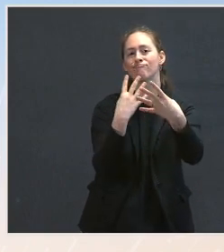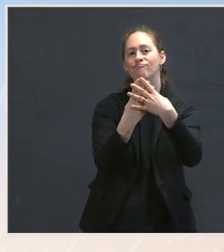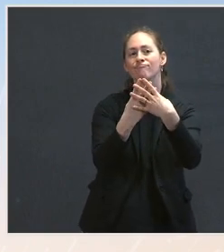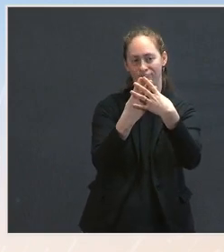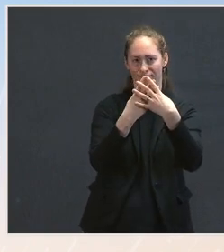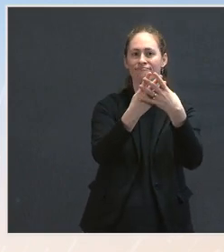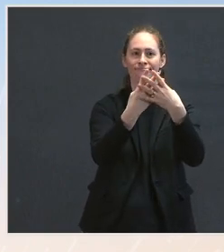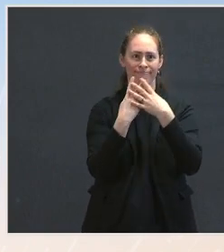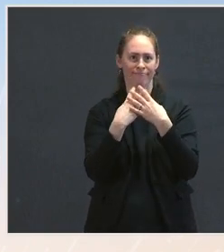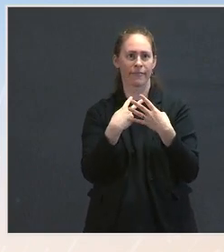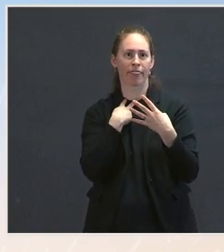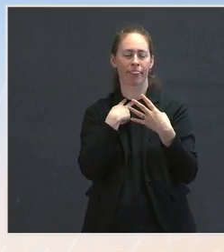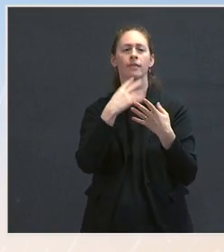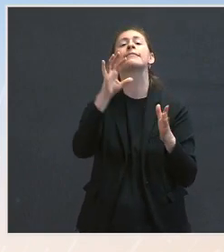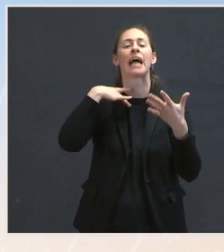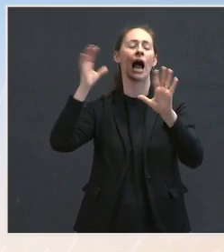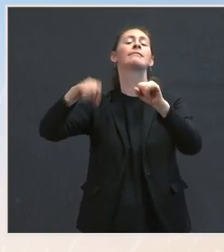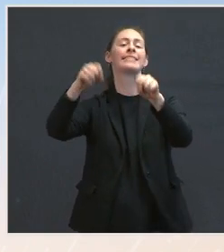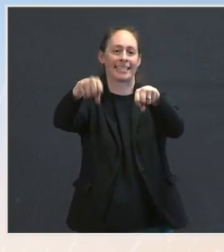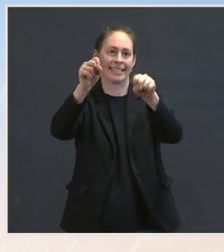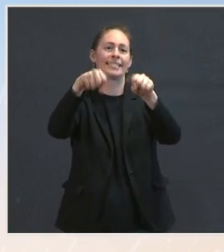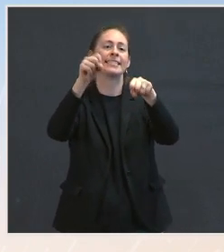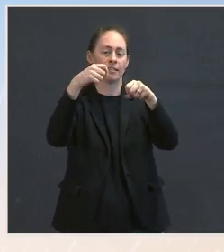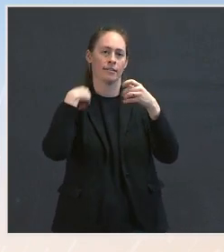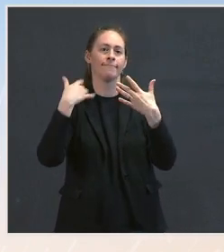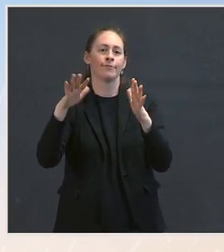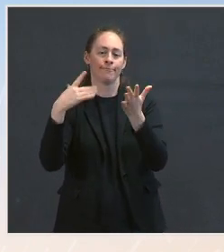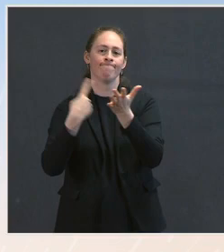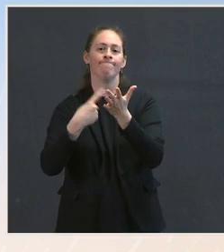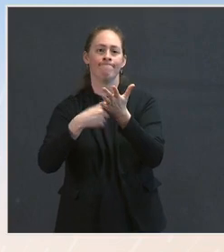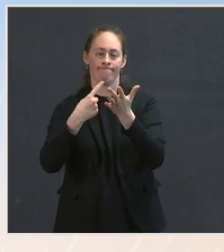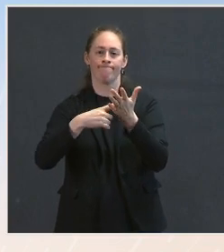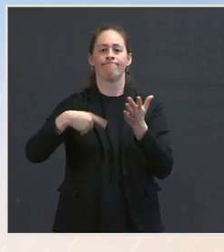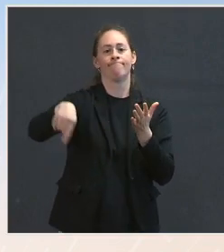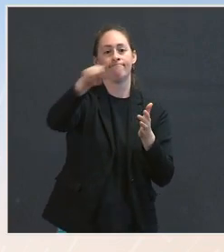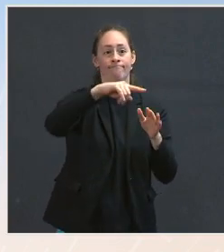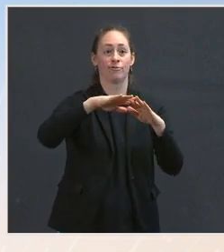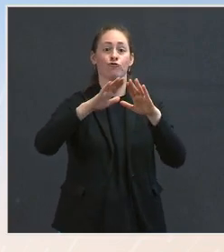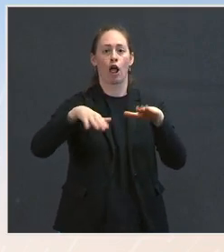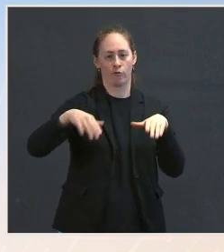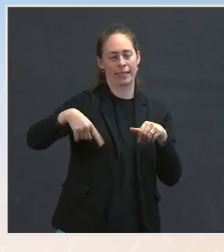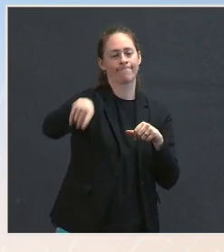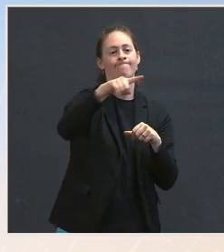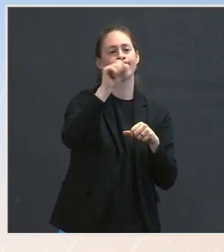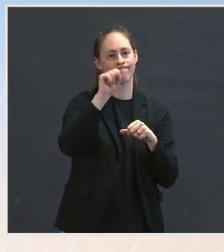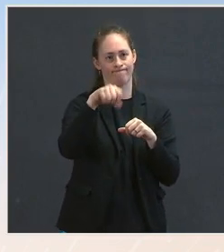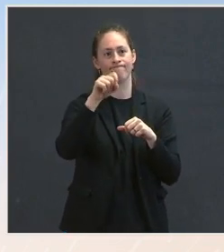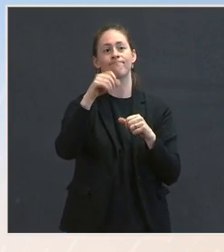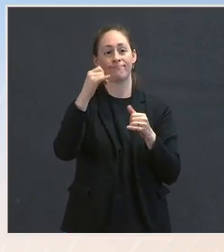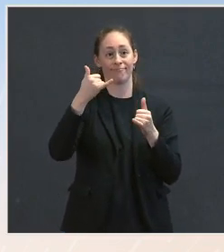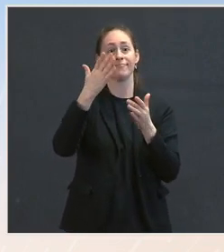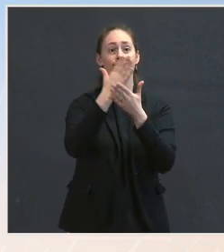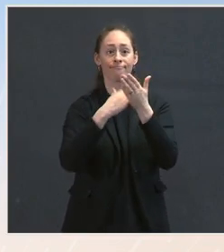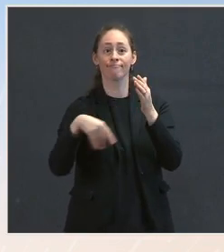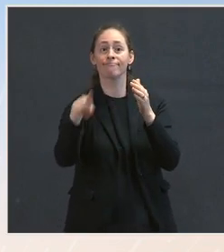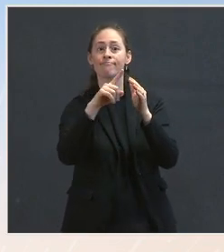is there are children fleeing prosecution, fleeing threats in their own countries,